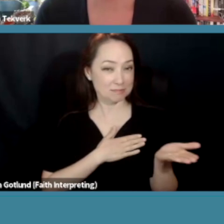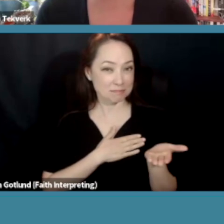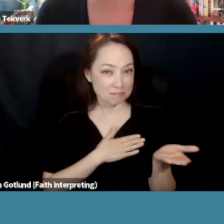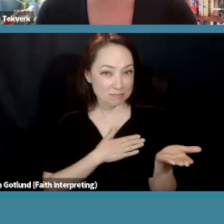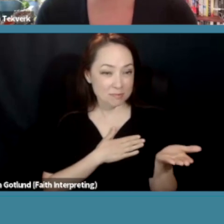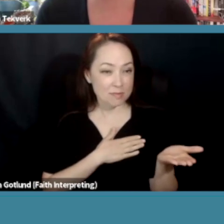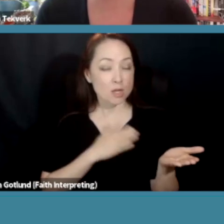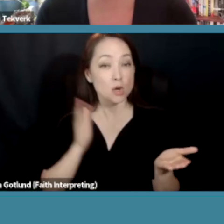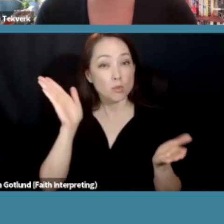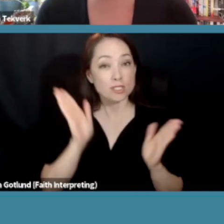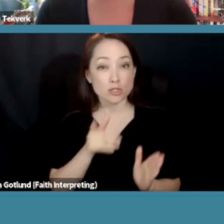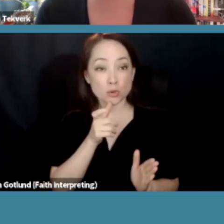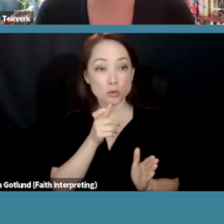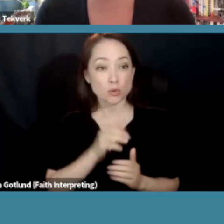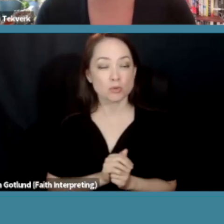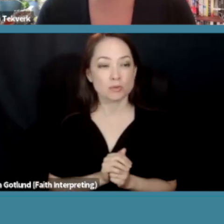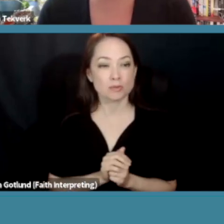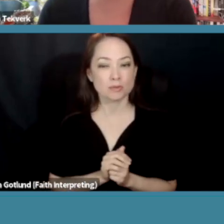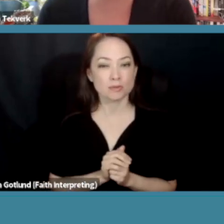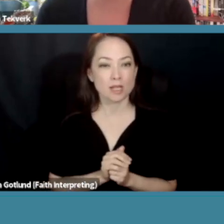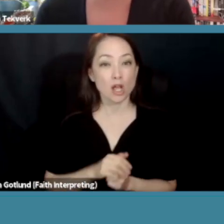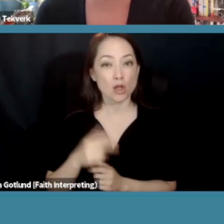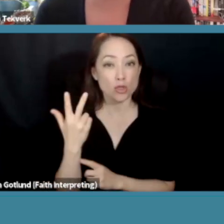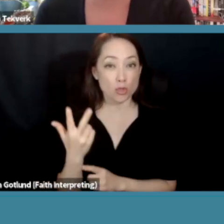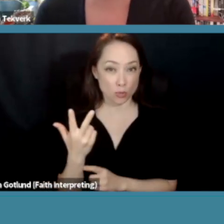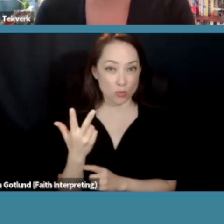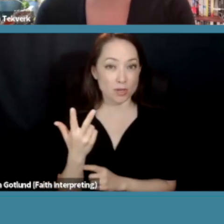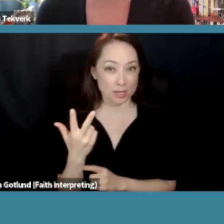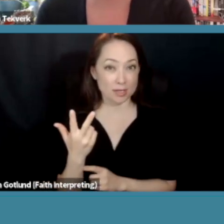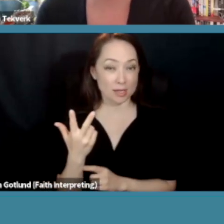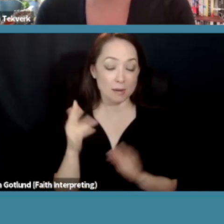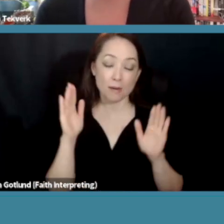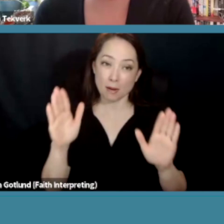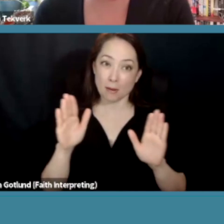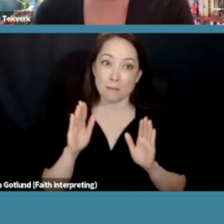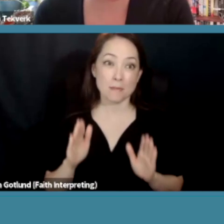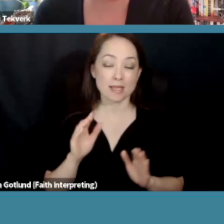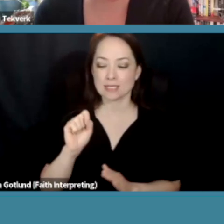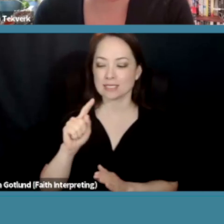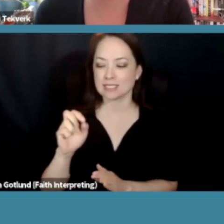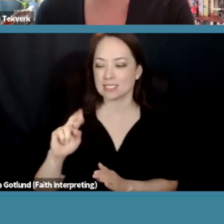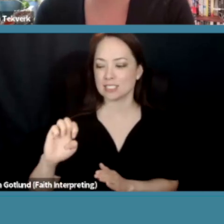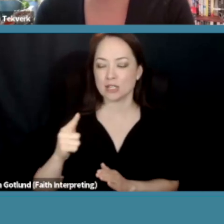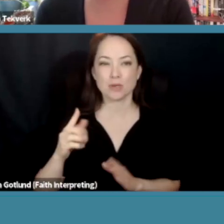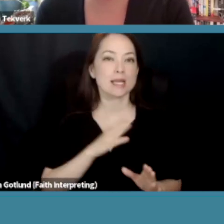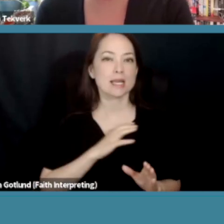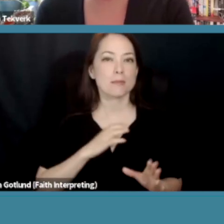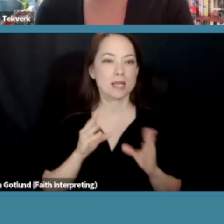Our presenters today are three amazing steering committee members, Josh Garrett,